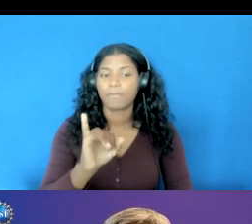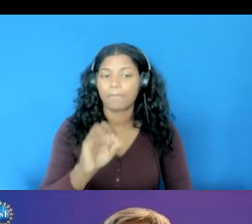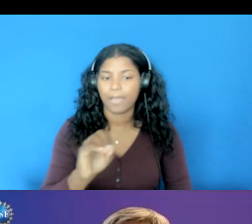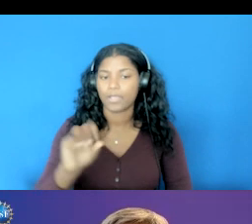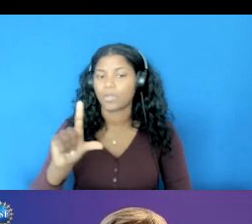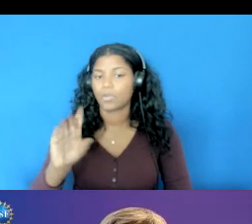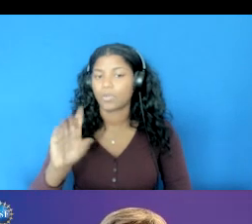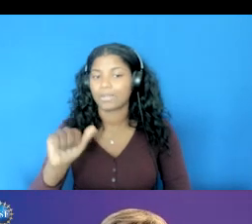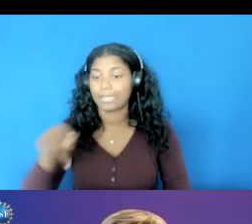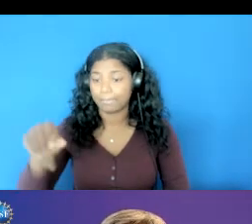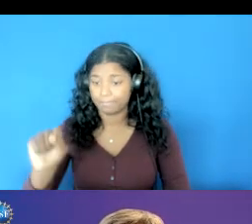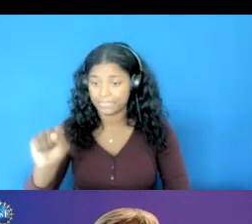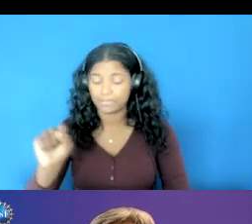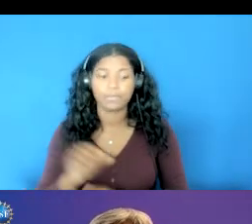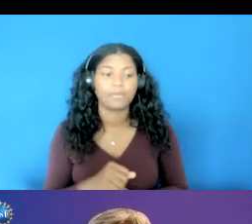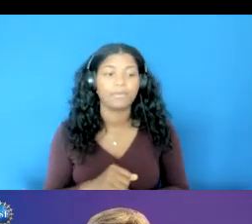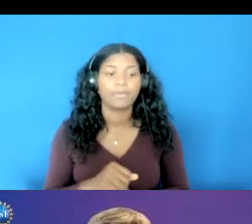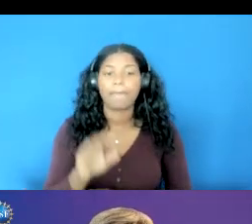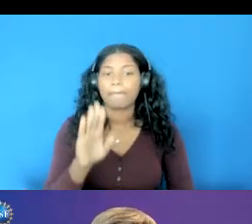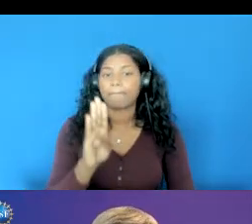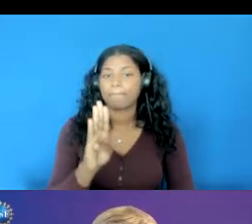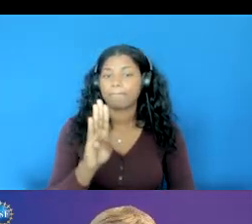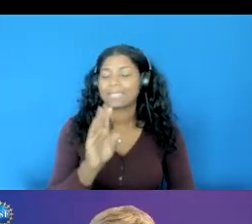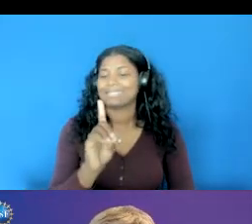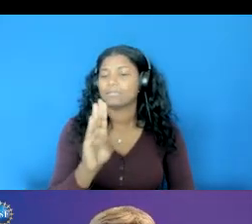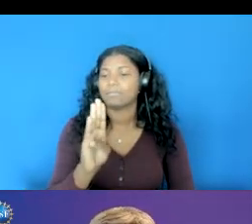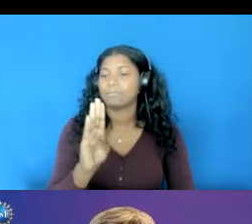DBI also funds a number of center-scale investments.